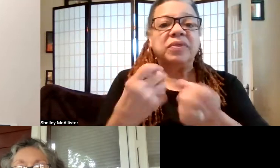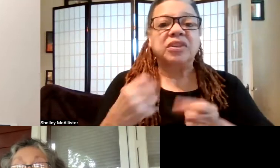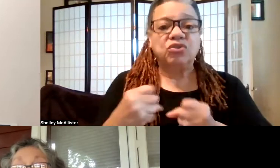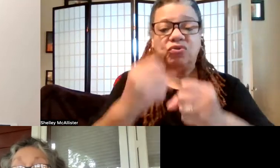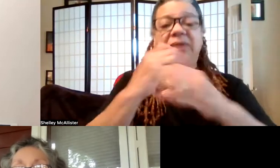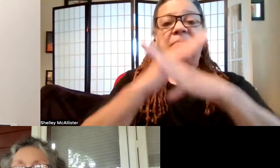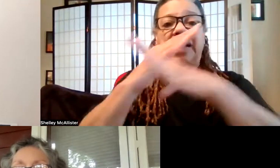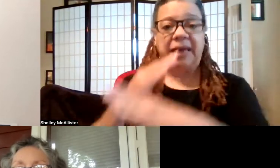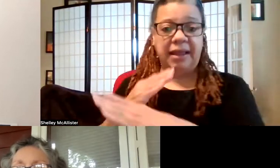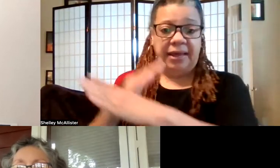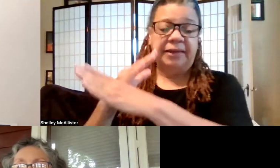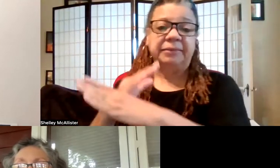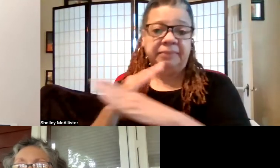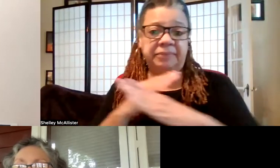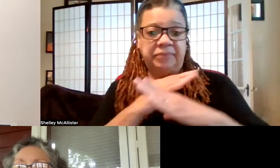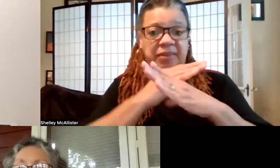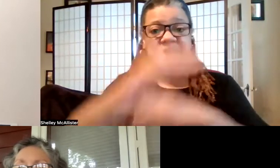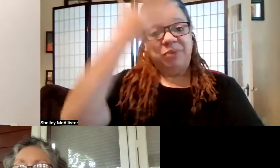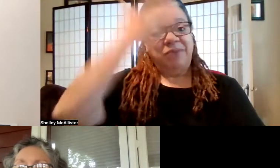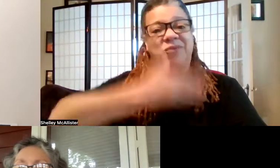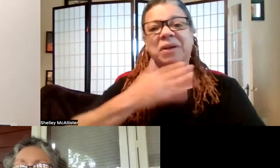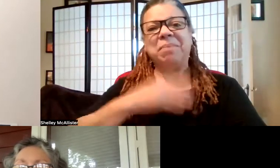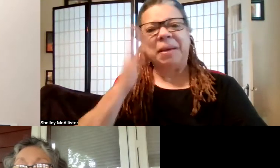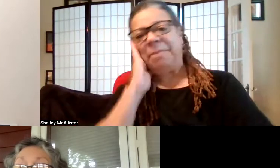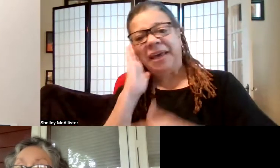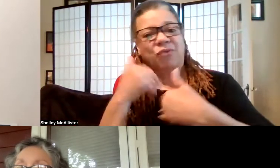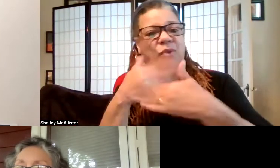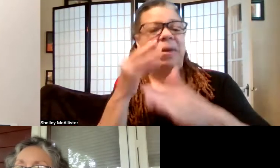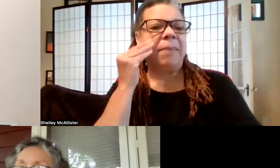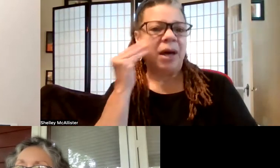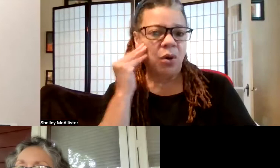that was just in front of my bedroom window. And bullets rang out again.